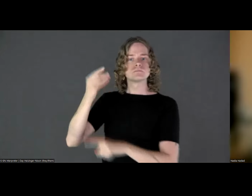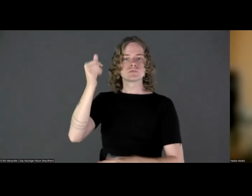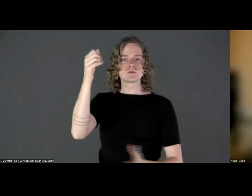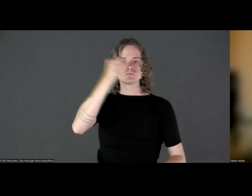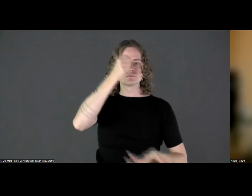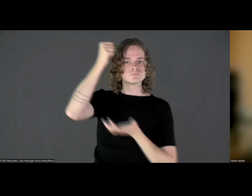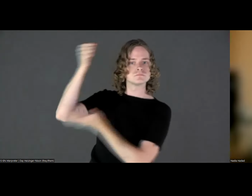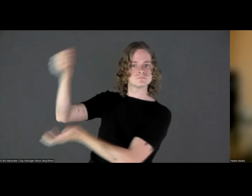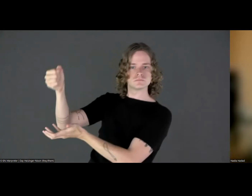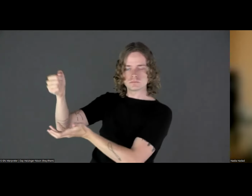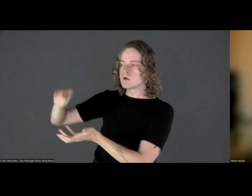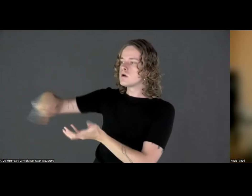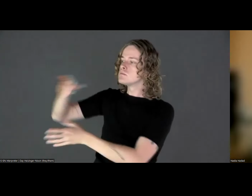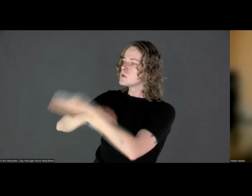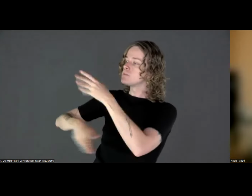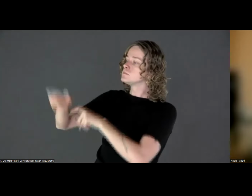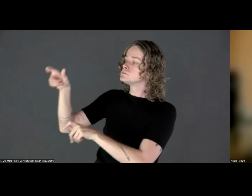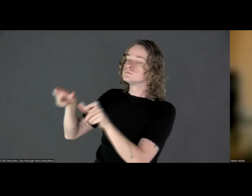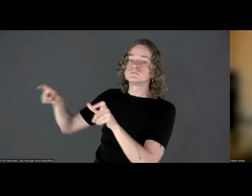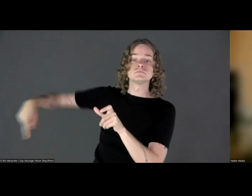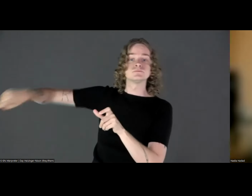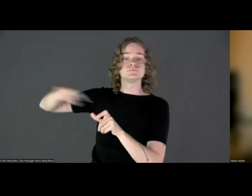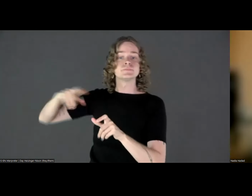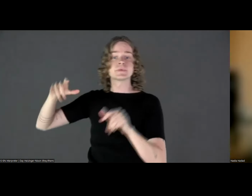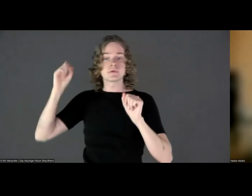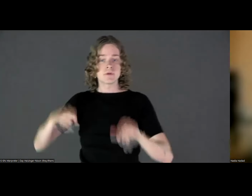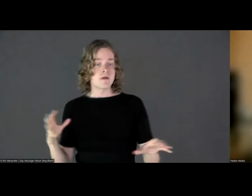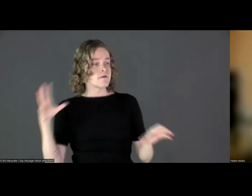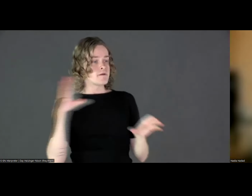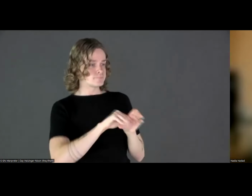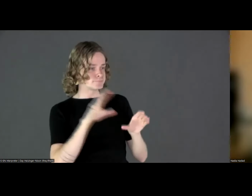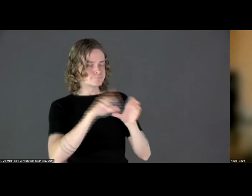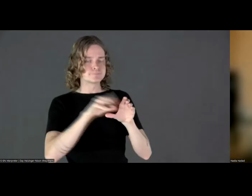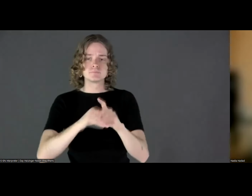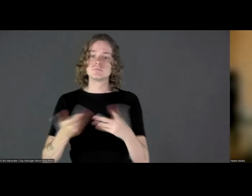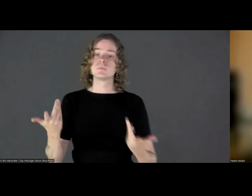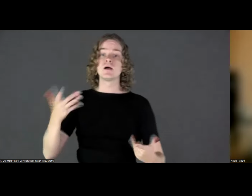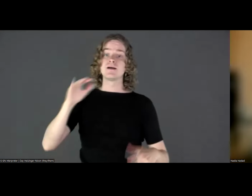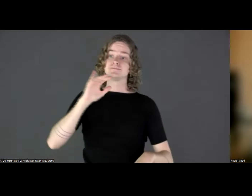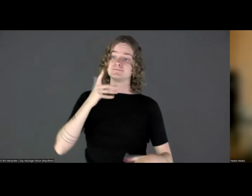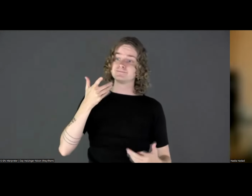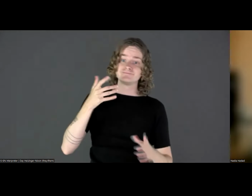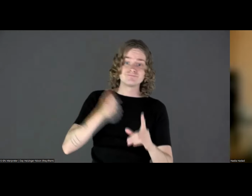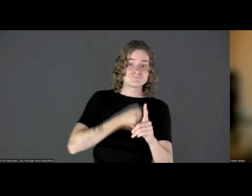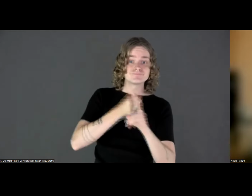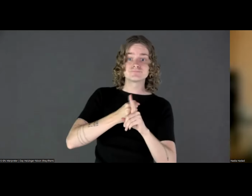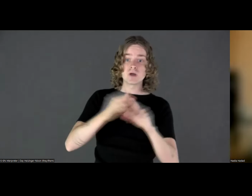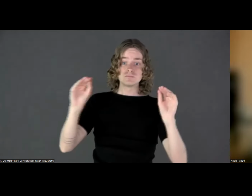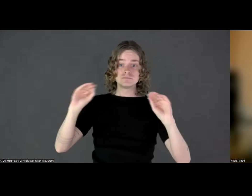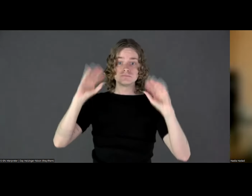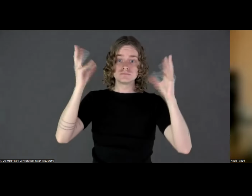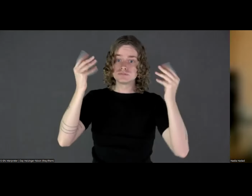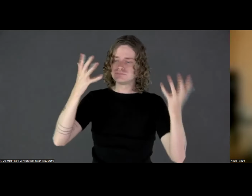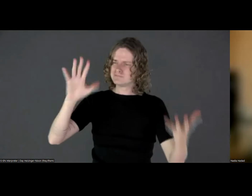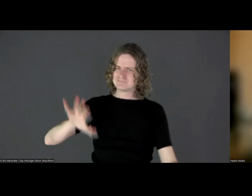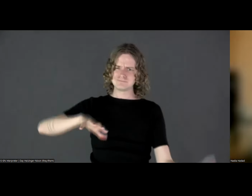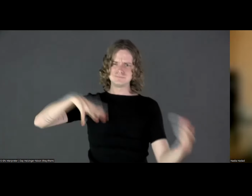emergency responses, services, including accessible information and contact points,